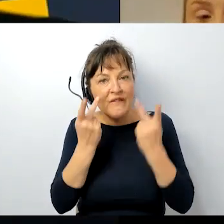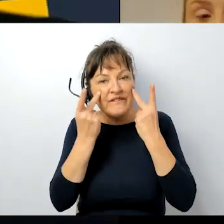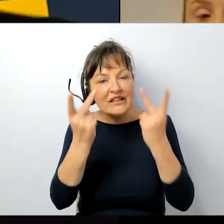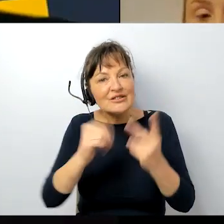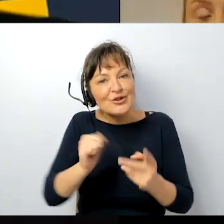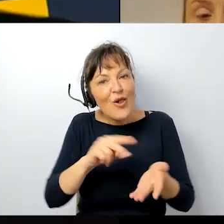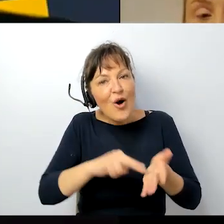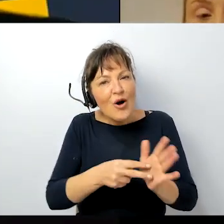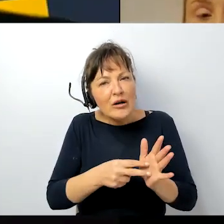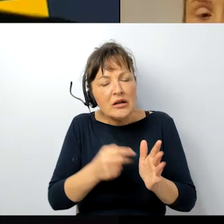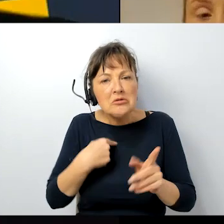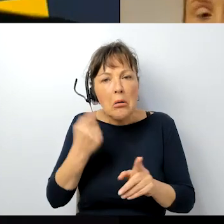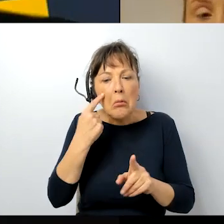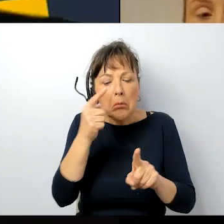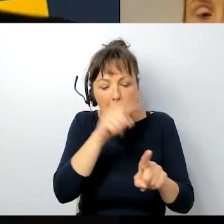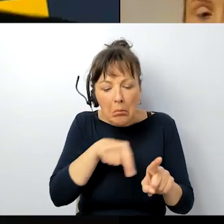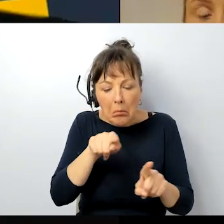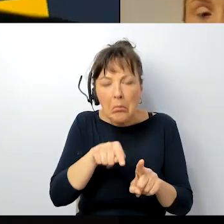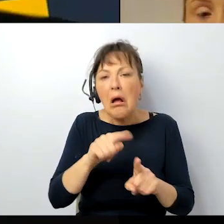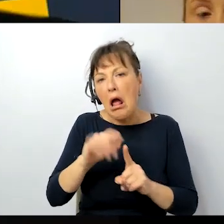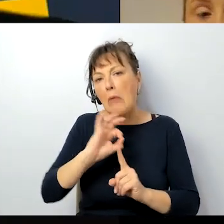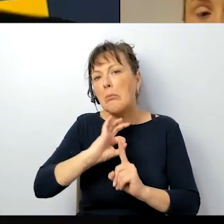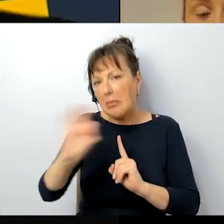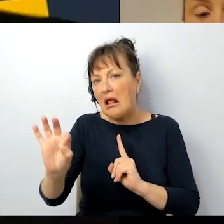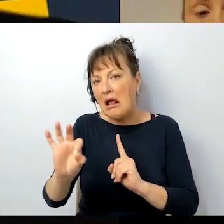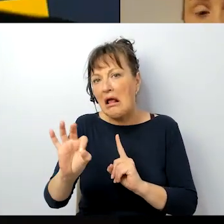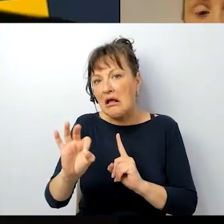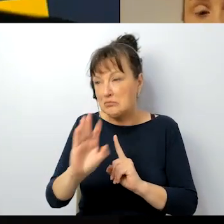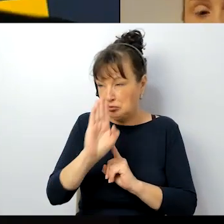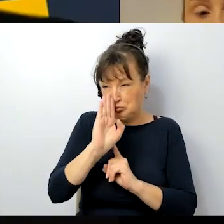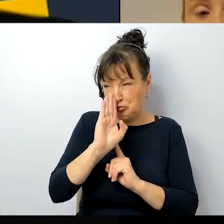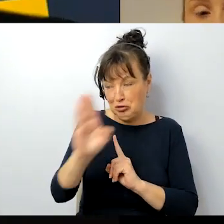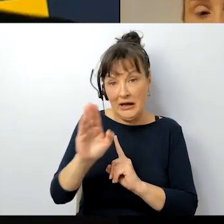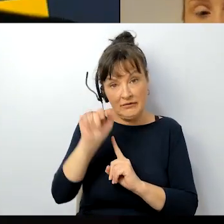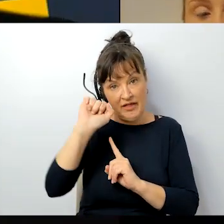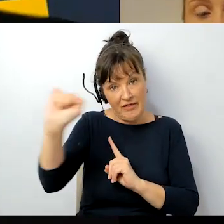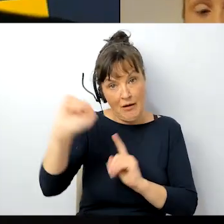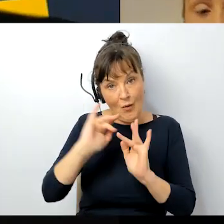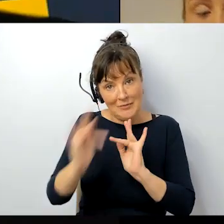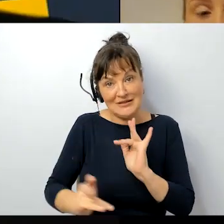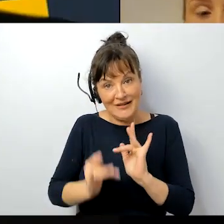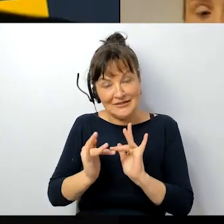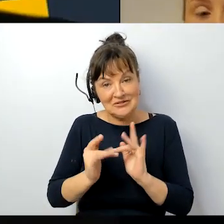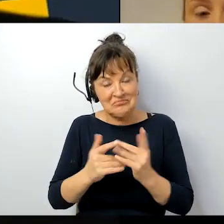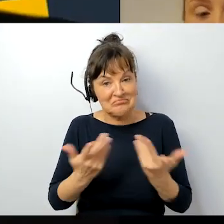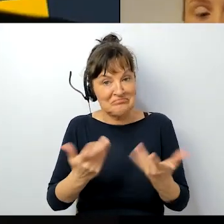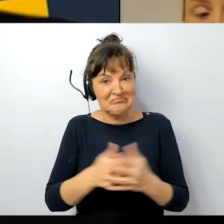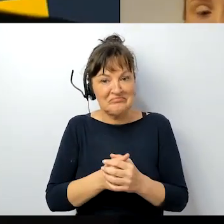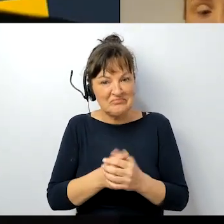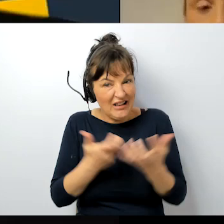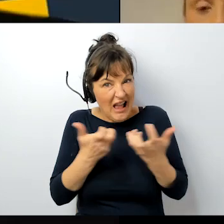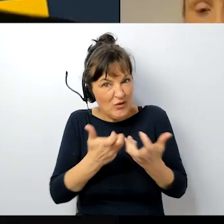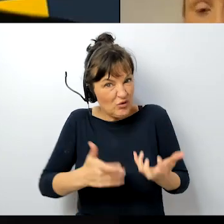mainly at apprenticeship.scot and found one with Visit Scotland and I then went on to apply for